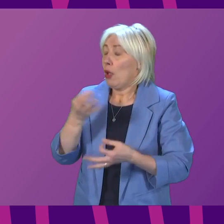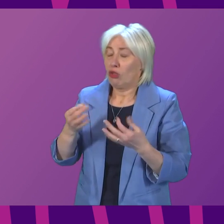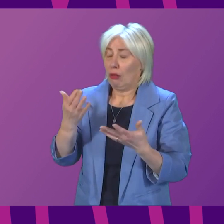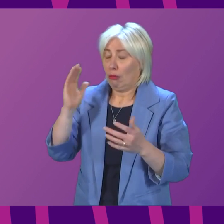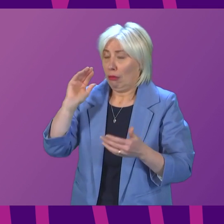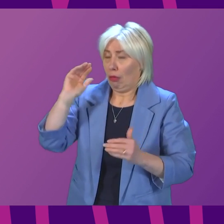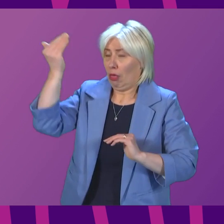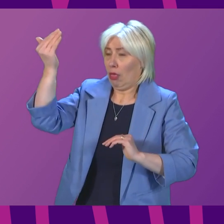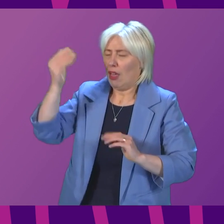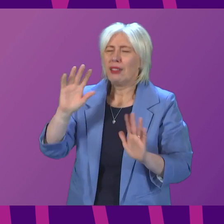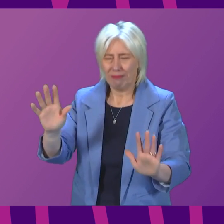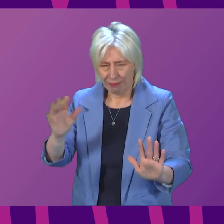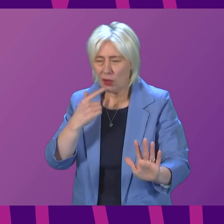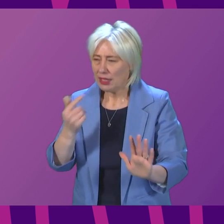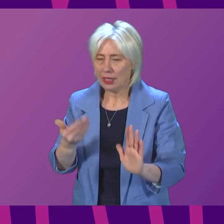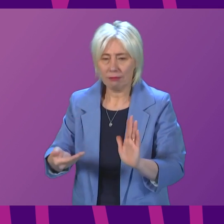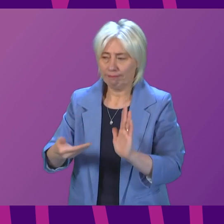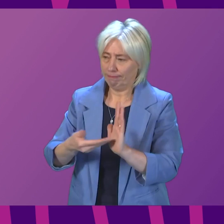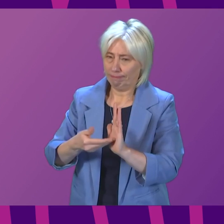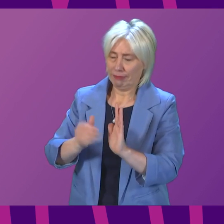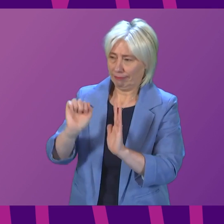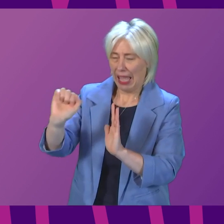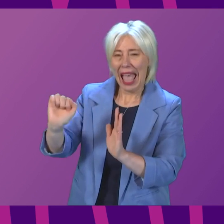First of all, to aid Douglas Ross’s understanding of the situation, I point out that we are